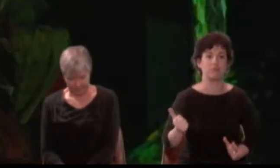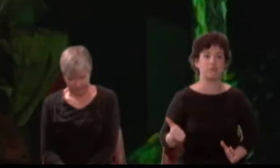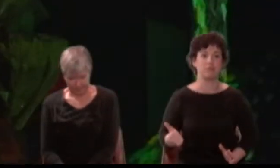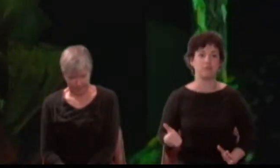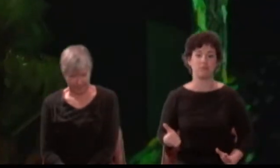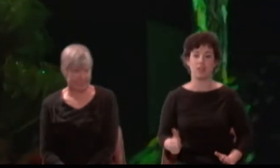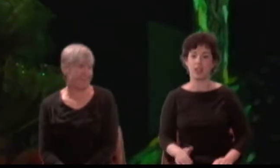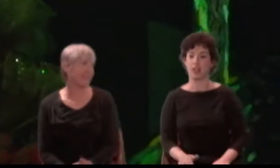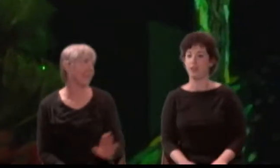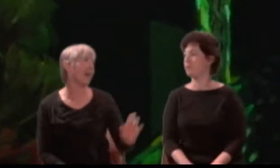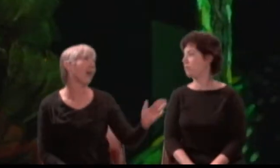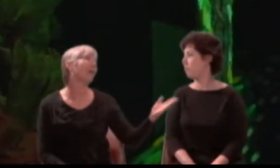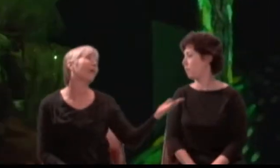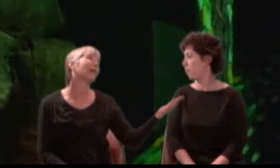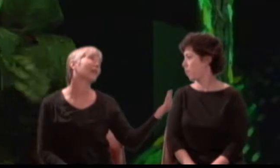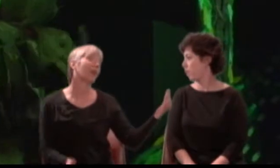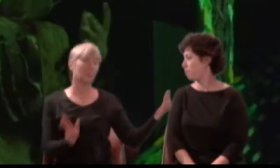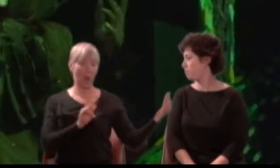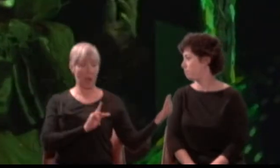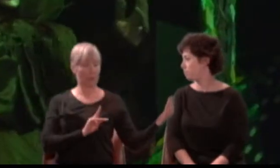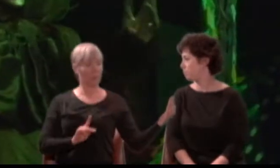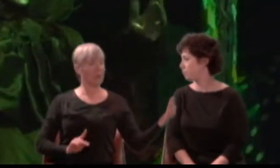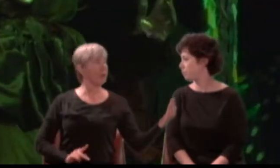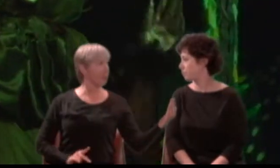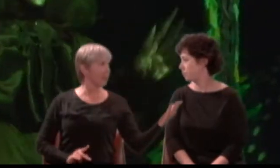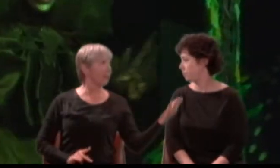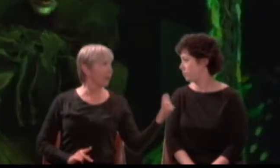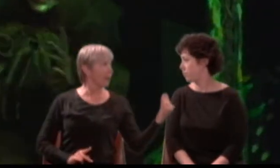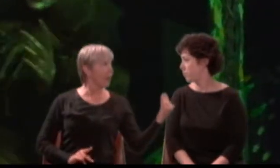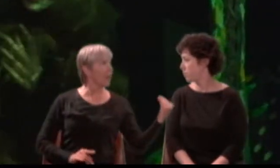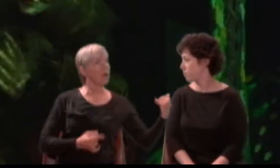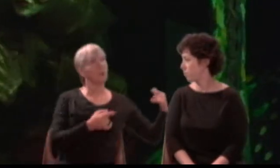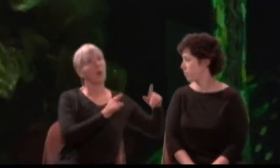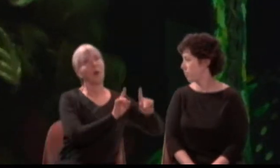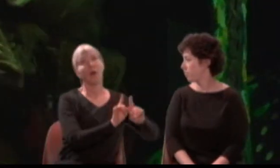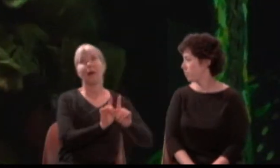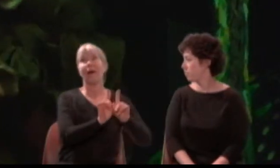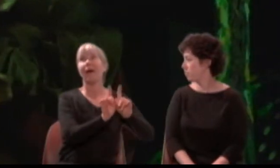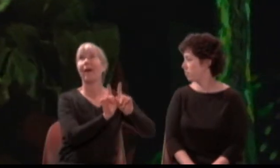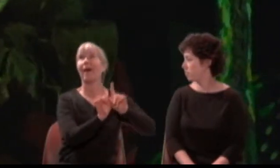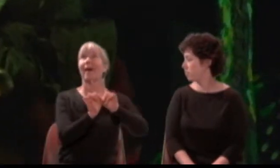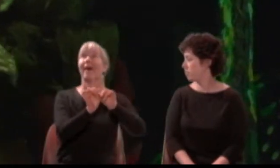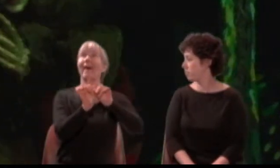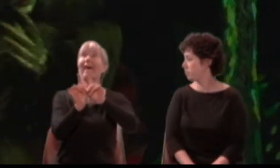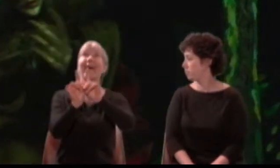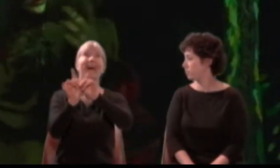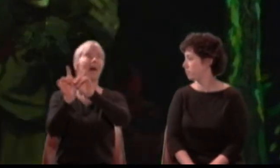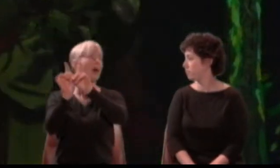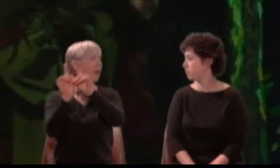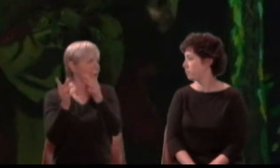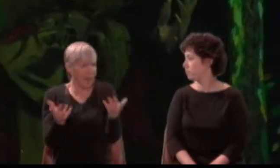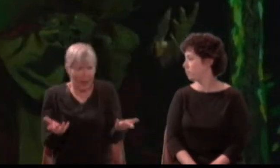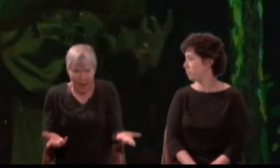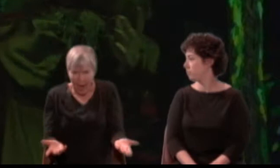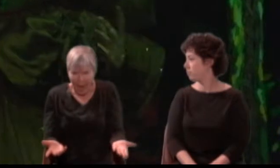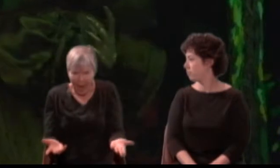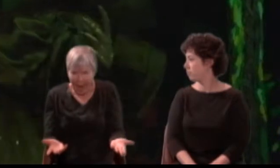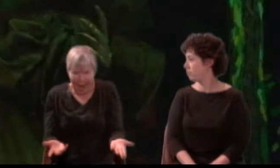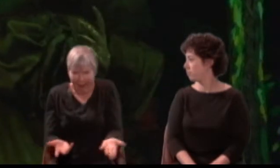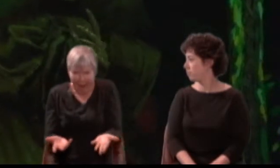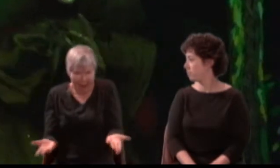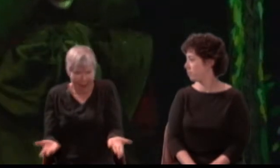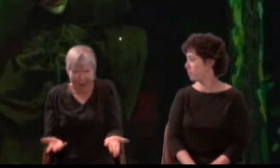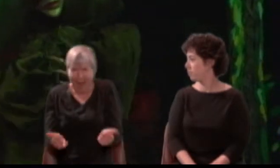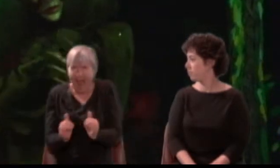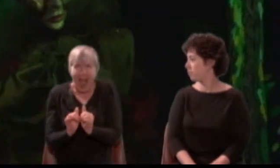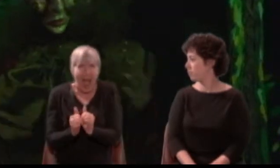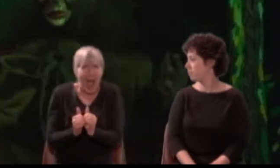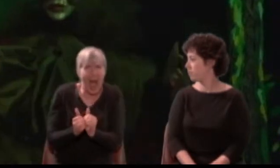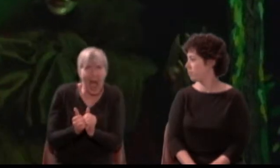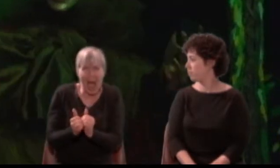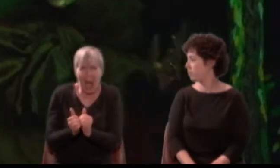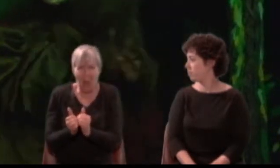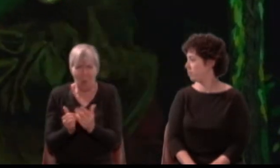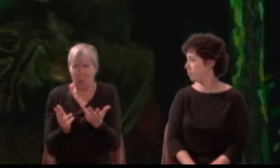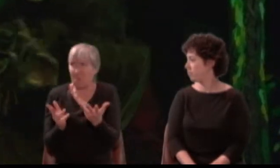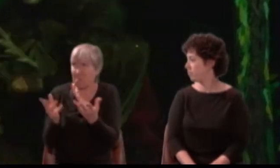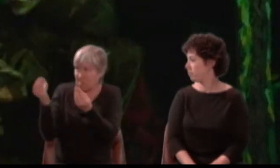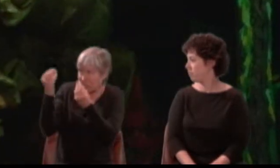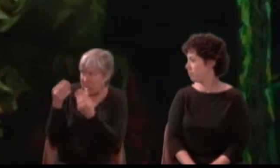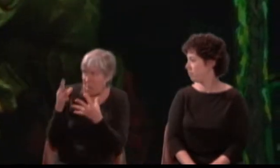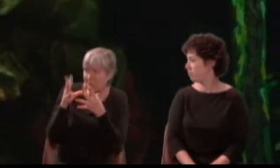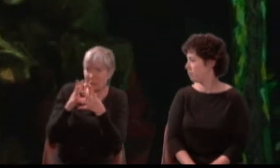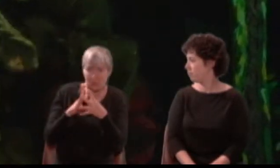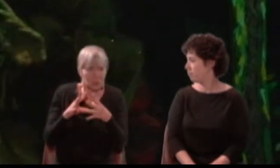Titania: Come, my lord, and in our flight tell me how it came this night that I sleeping here was found with these mortals on the ground.